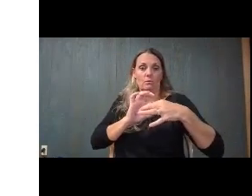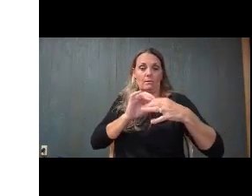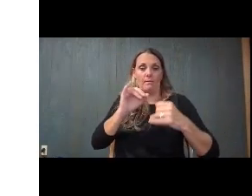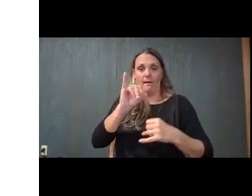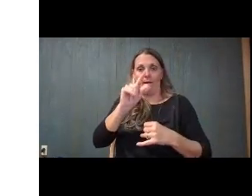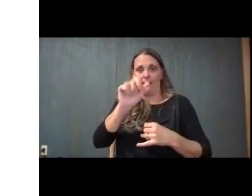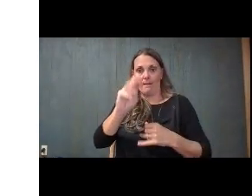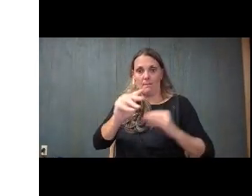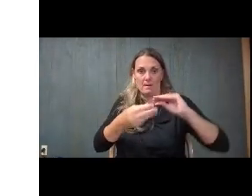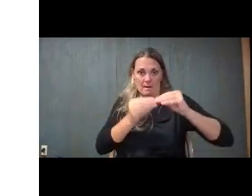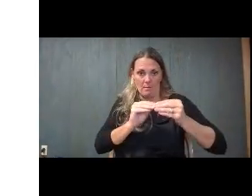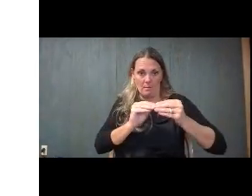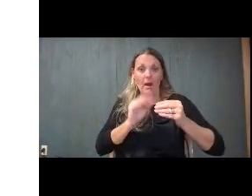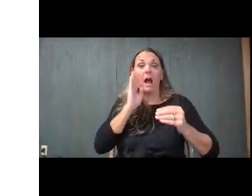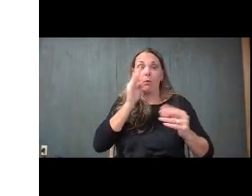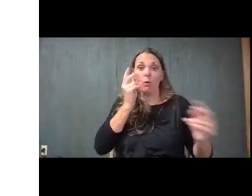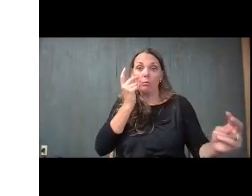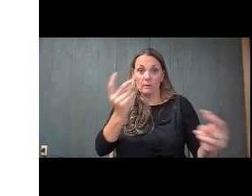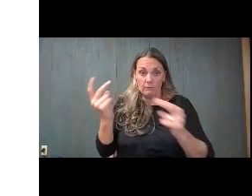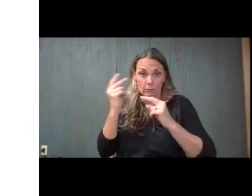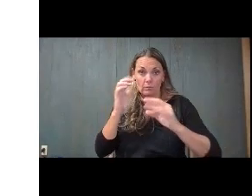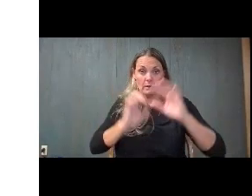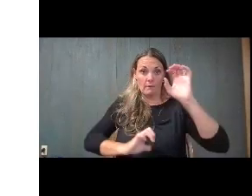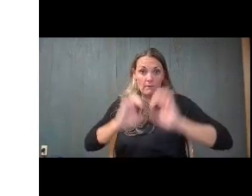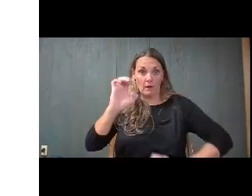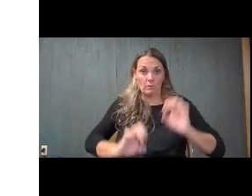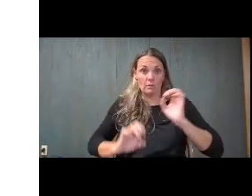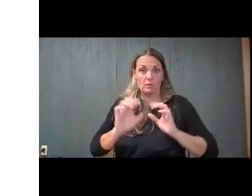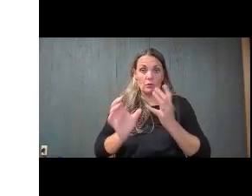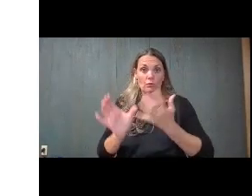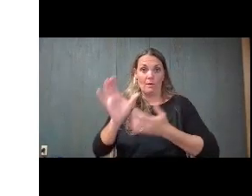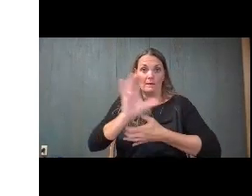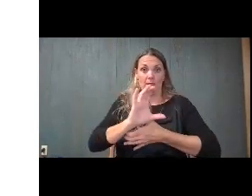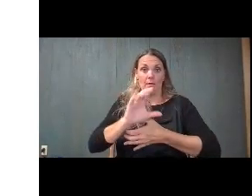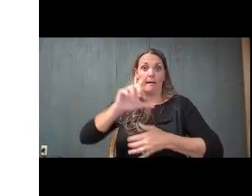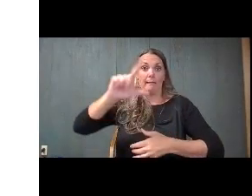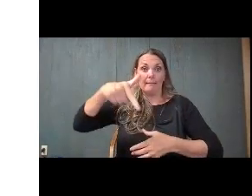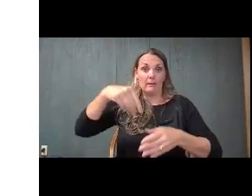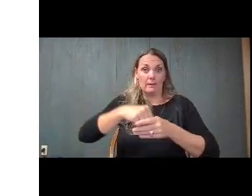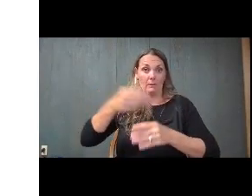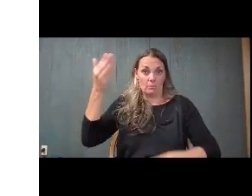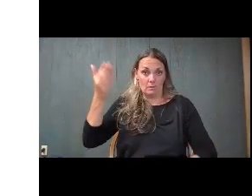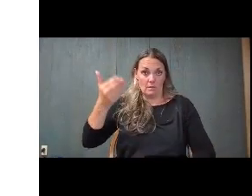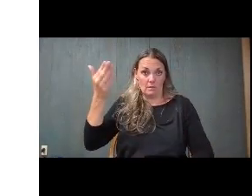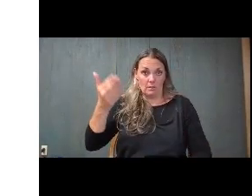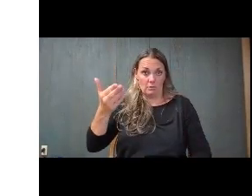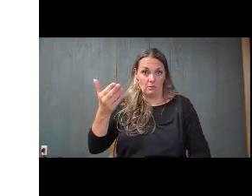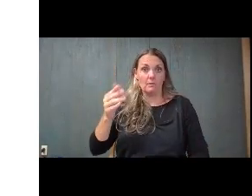We're going to review the evaluation criteria later on in the presentation, as well as the attachments